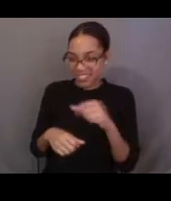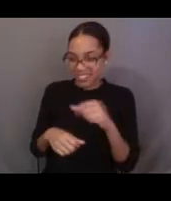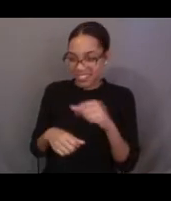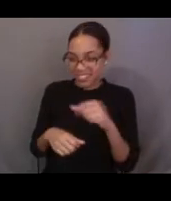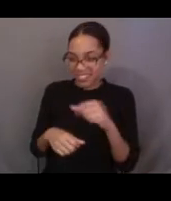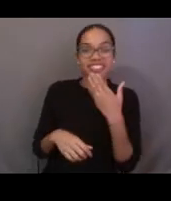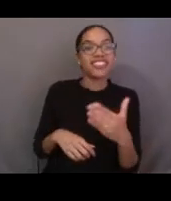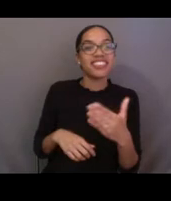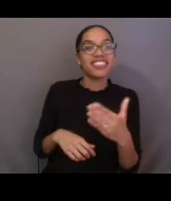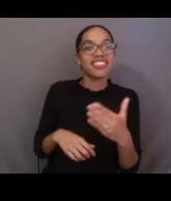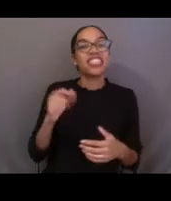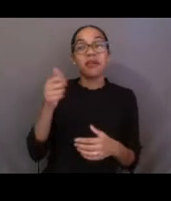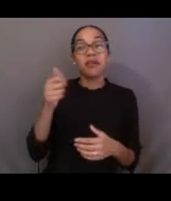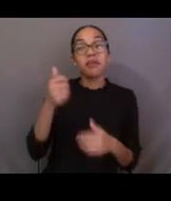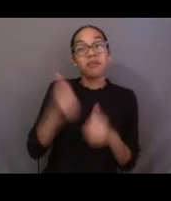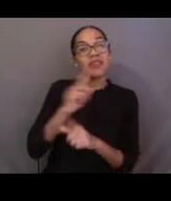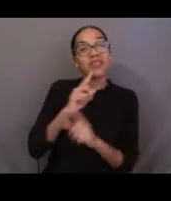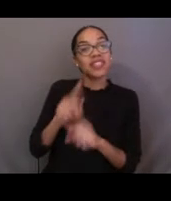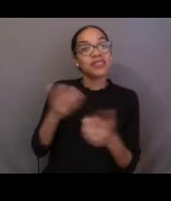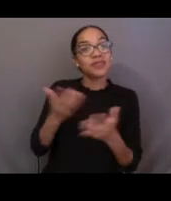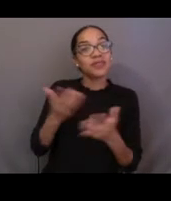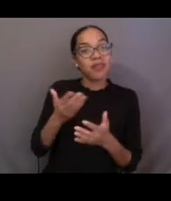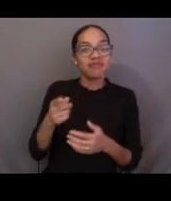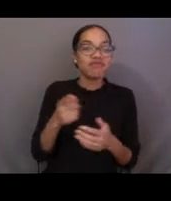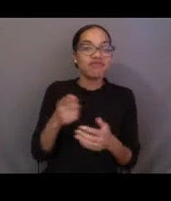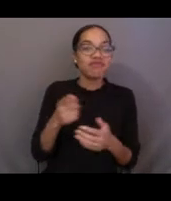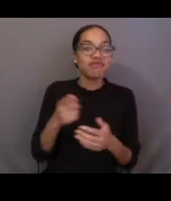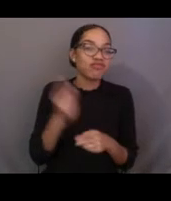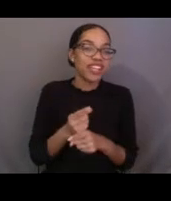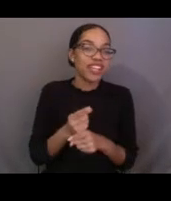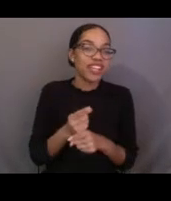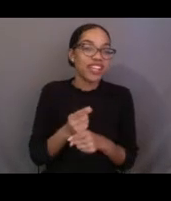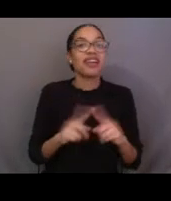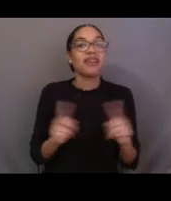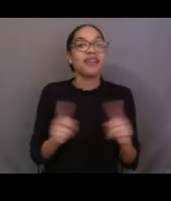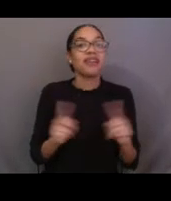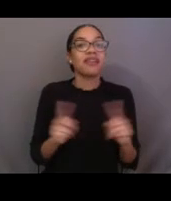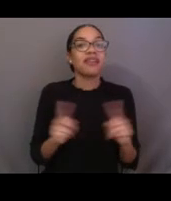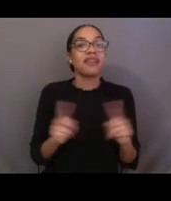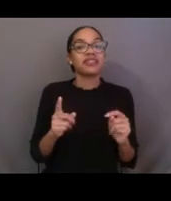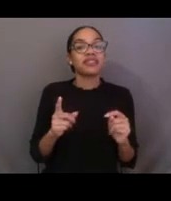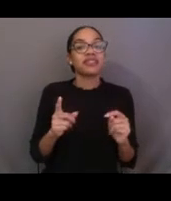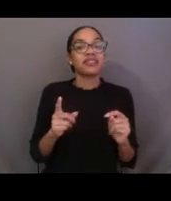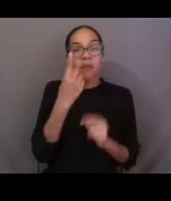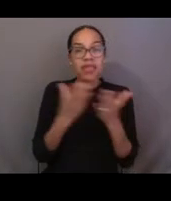Most of those answers are correct. But the defining characteristic that groups these together,